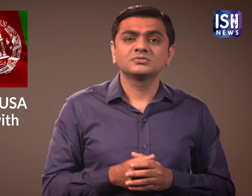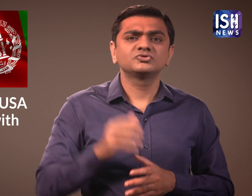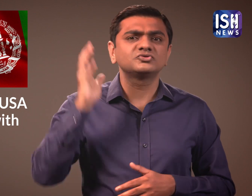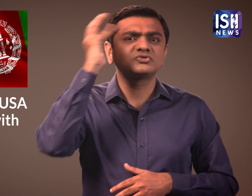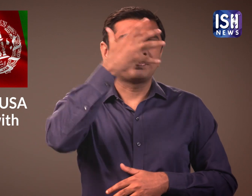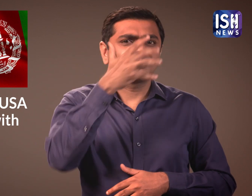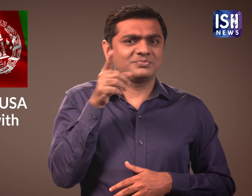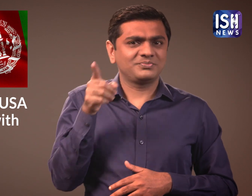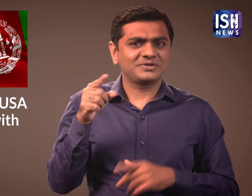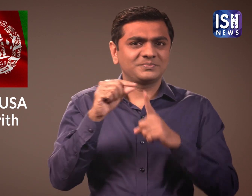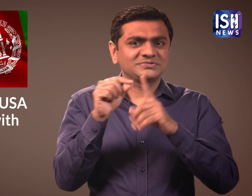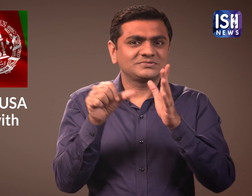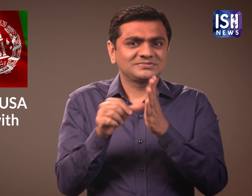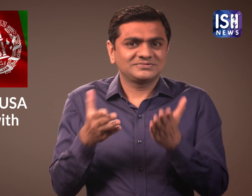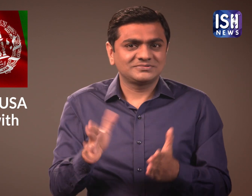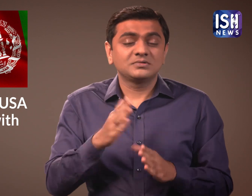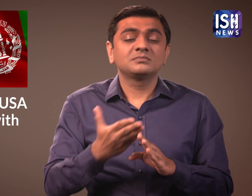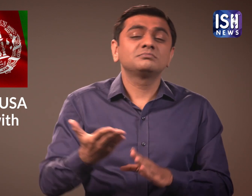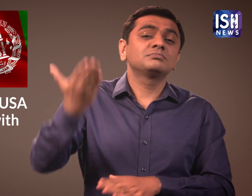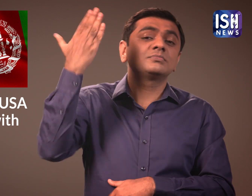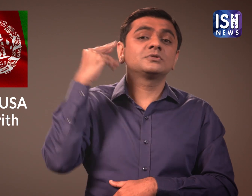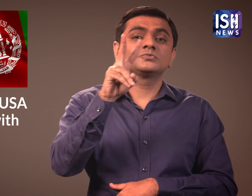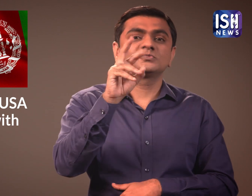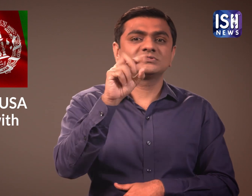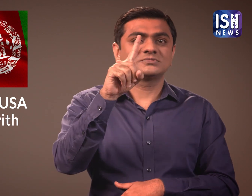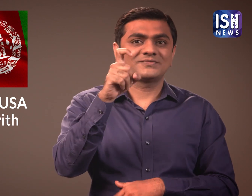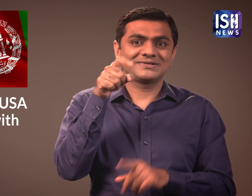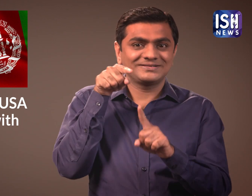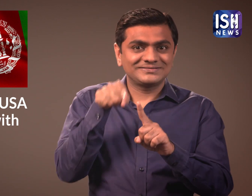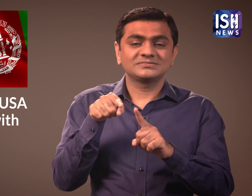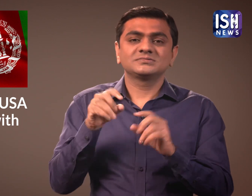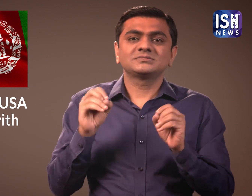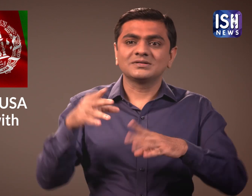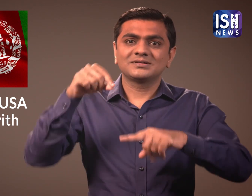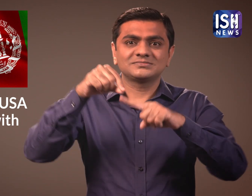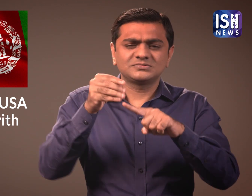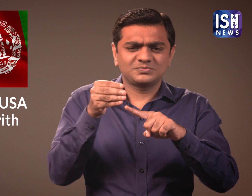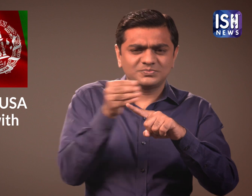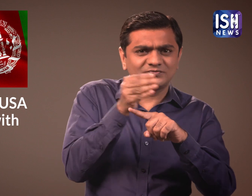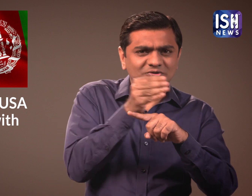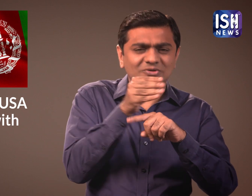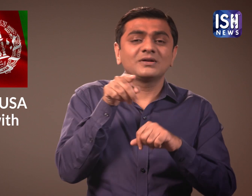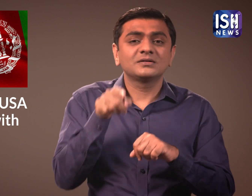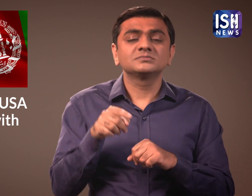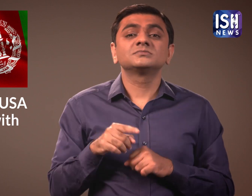During Donald Trump's Presidential campaign in 2017,